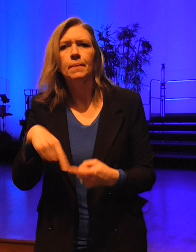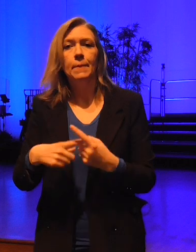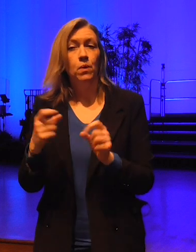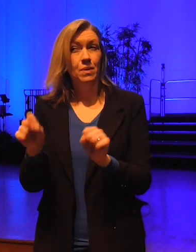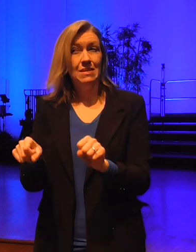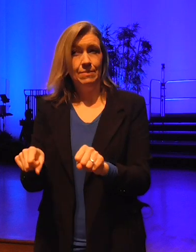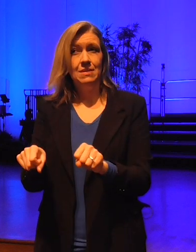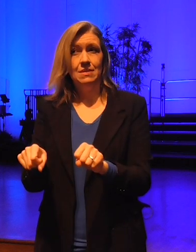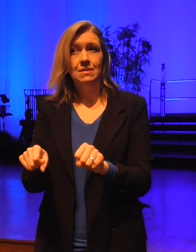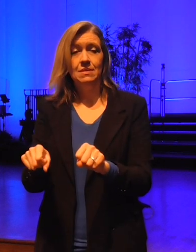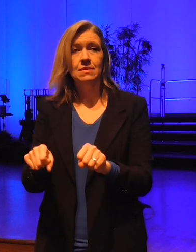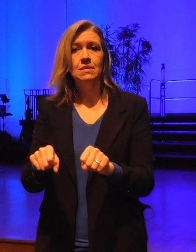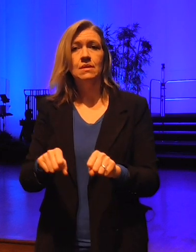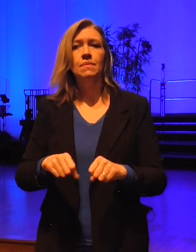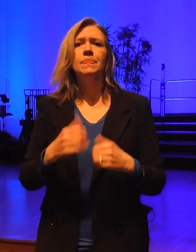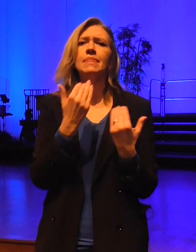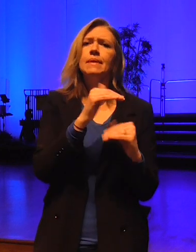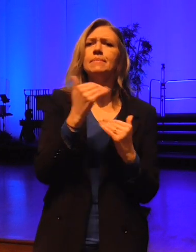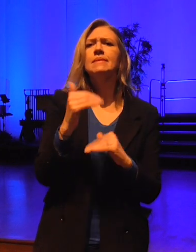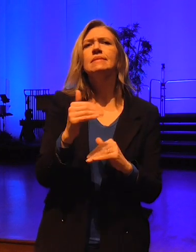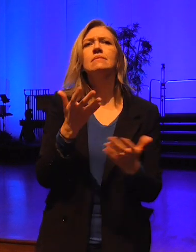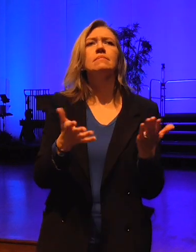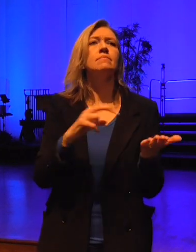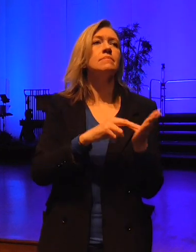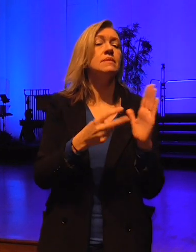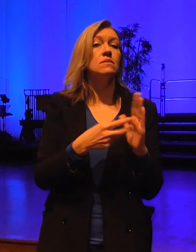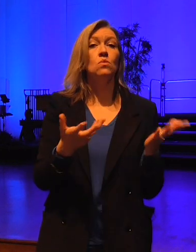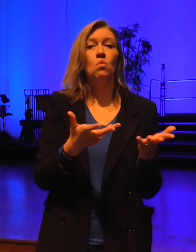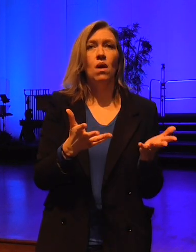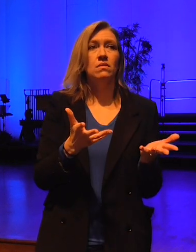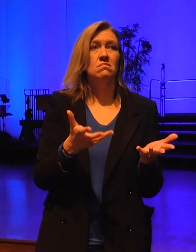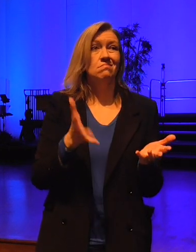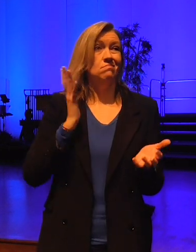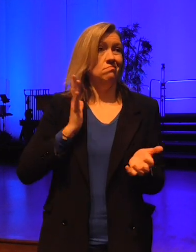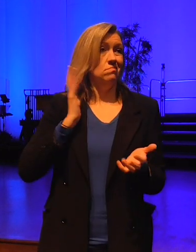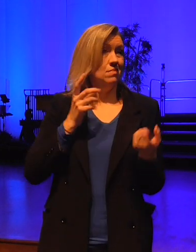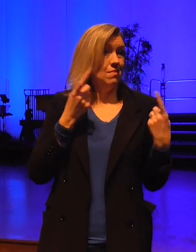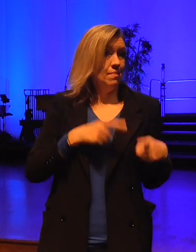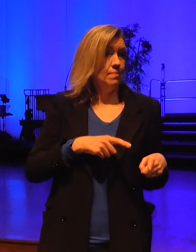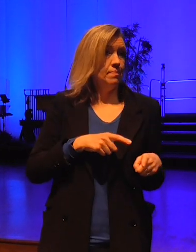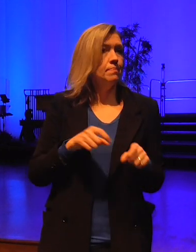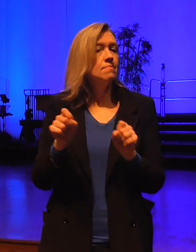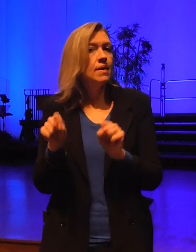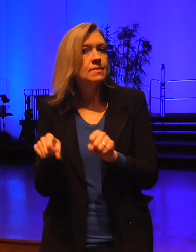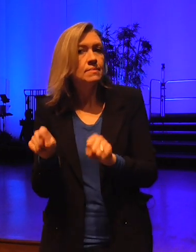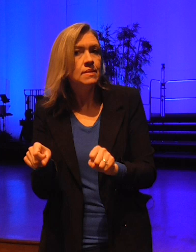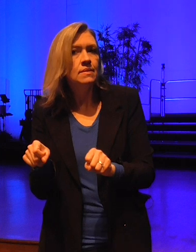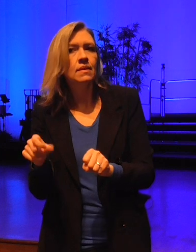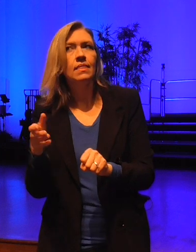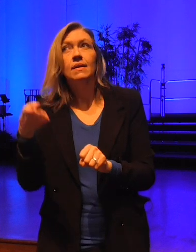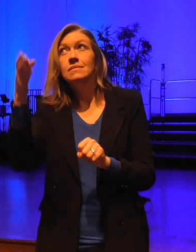limitations we might Define as what was our possibility the Divine idea for our life we